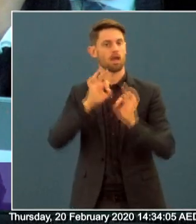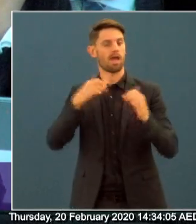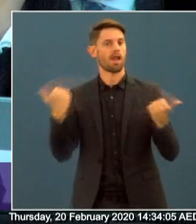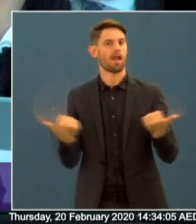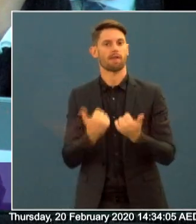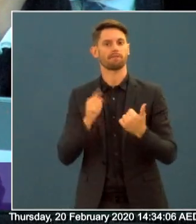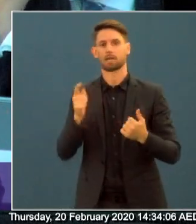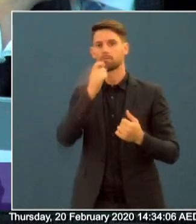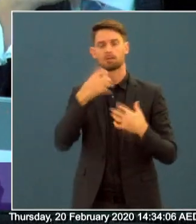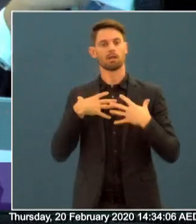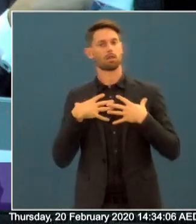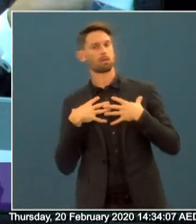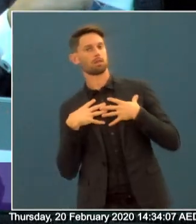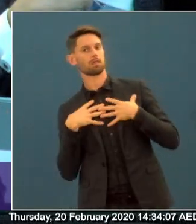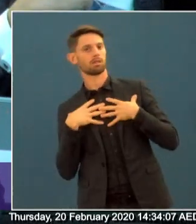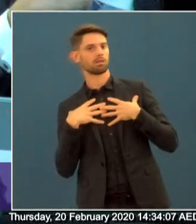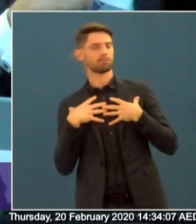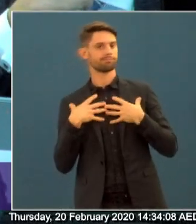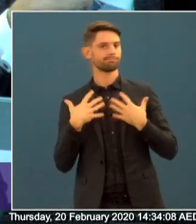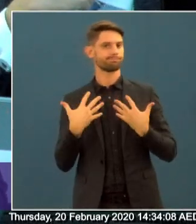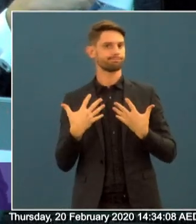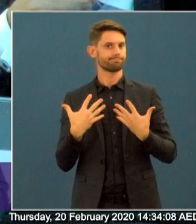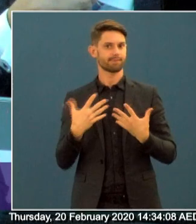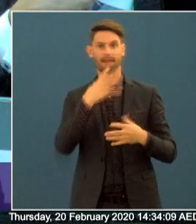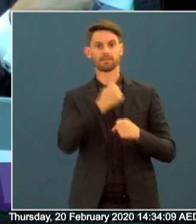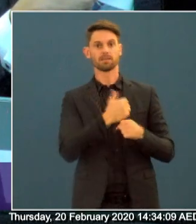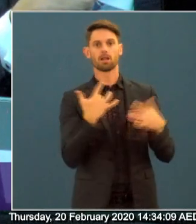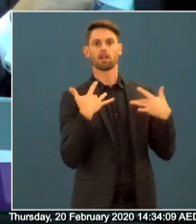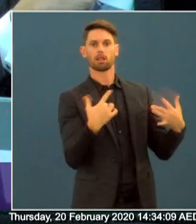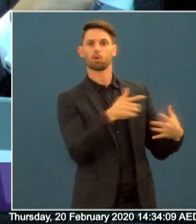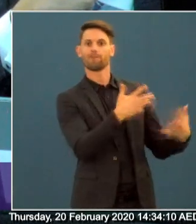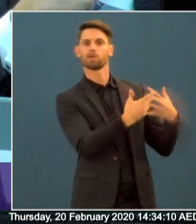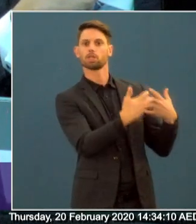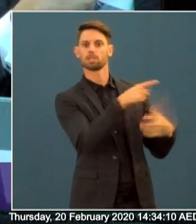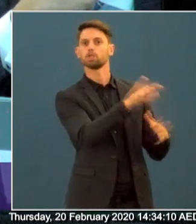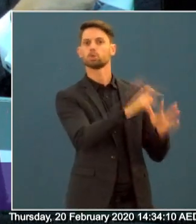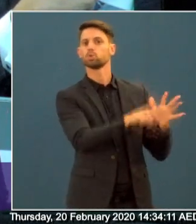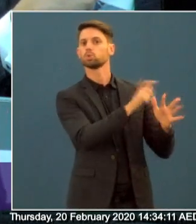with respect, relying on people like you to have to develop the policy.